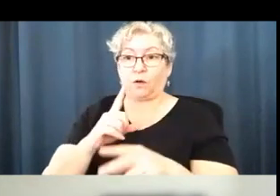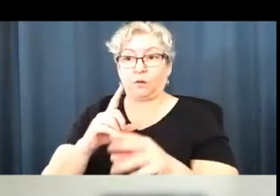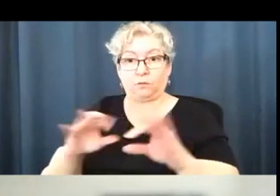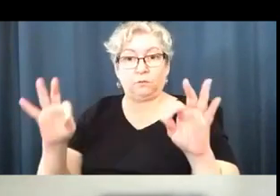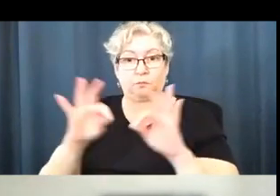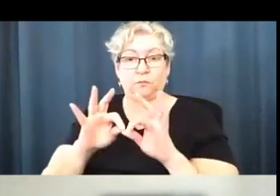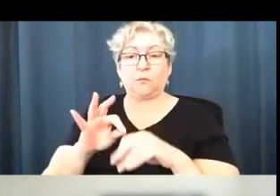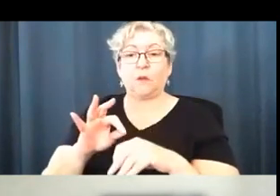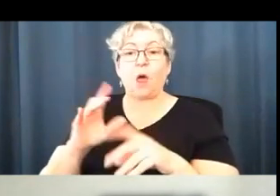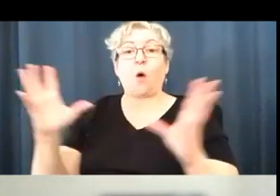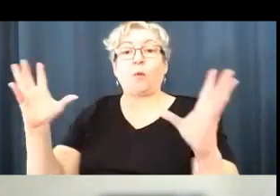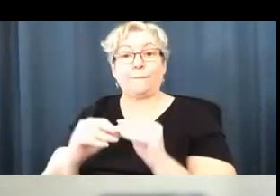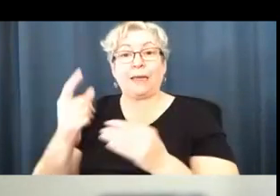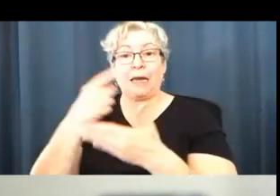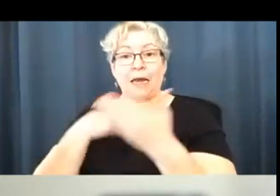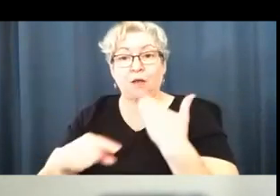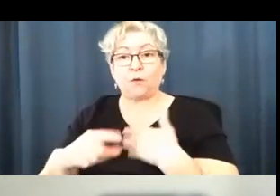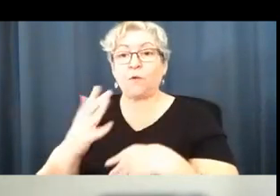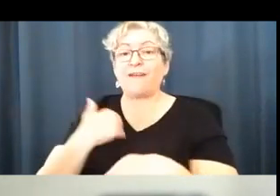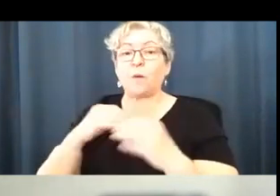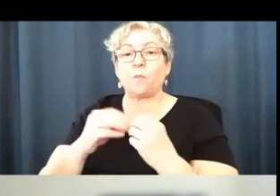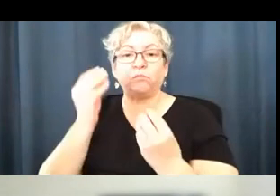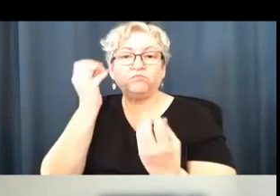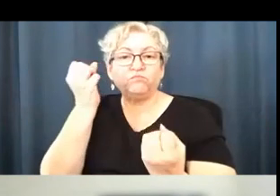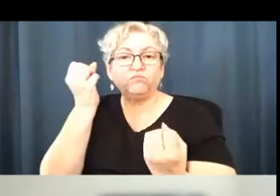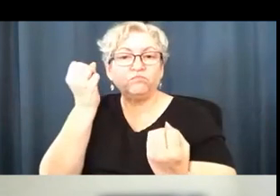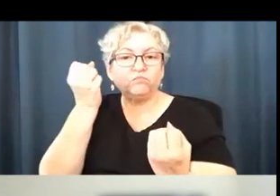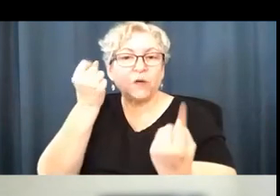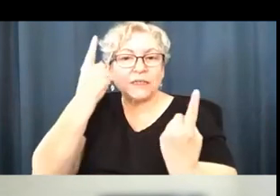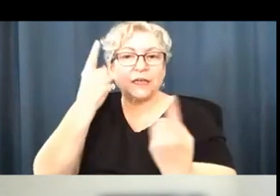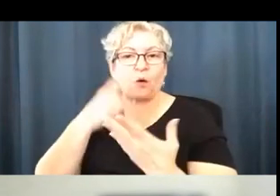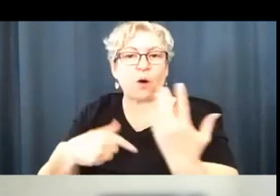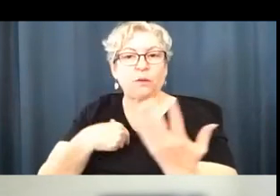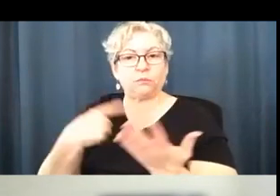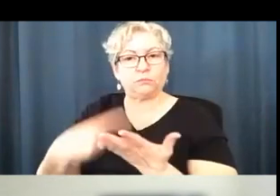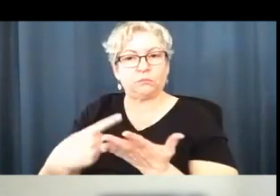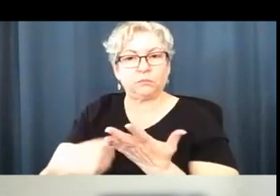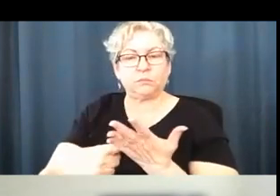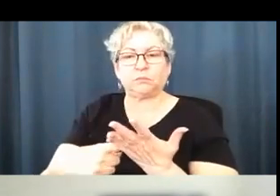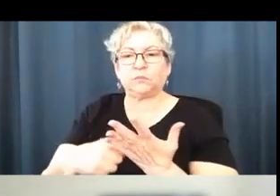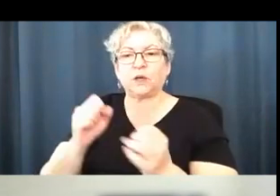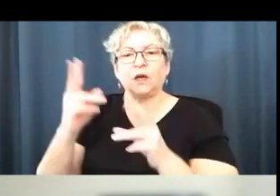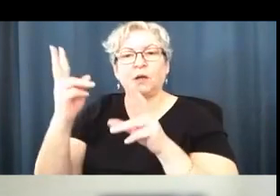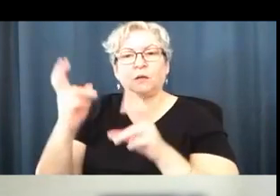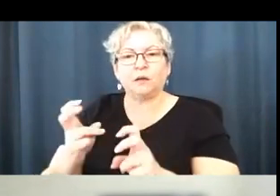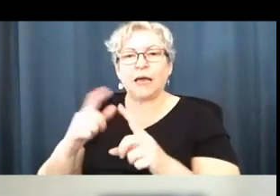you can maybe have a little bit more context on what we're gonna be working with. You can download these as Google Docs, or you can go ahead and download them